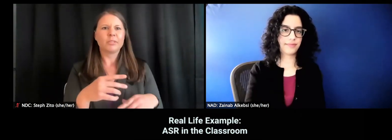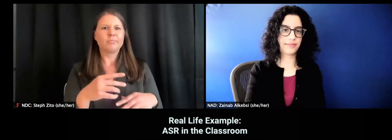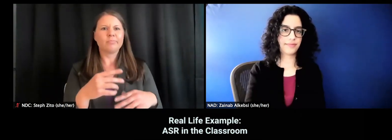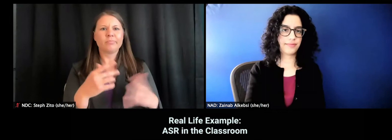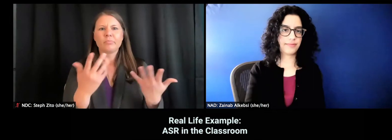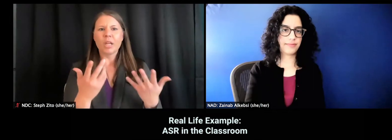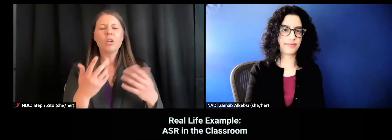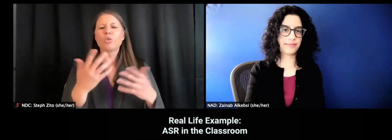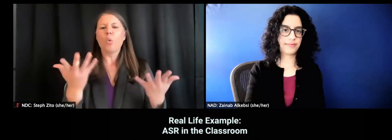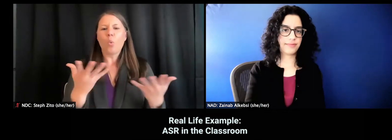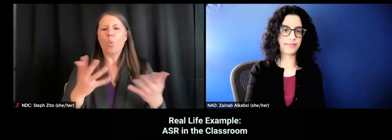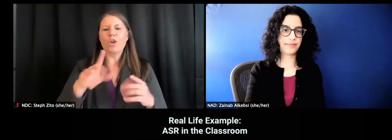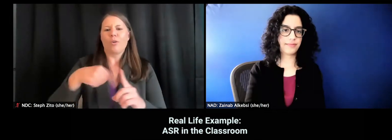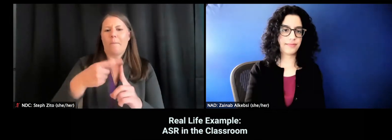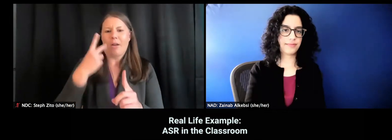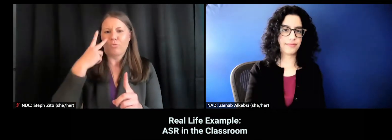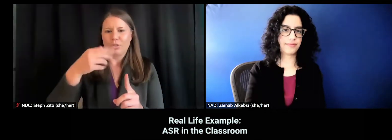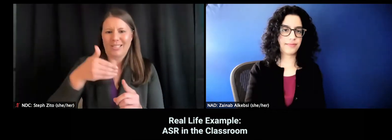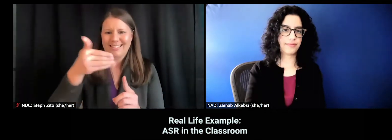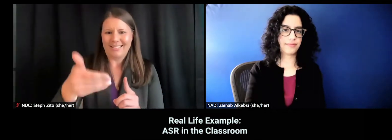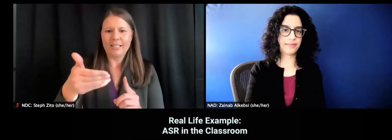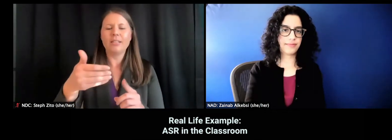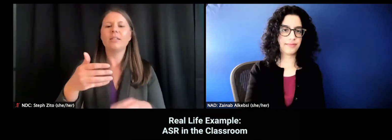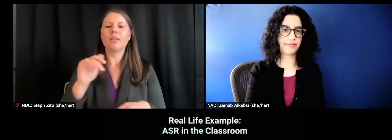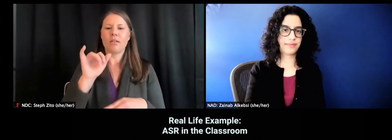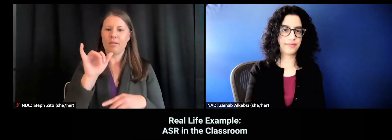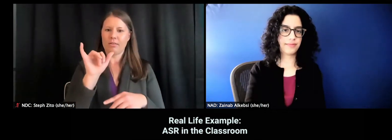and ran that audio through several ASR programs.